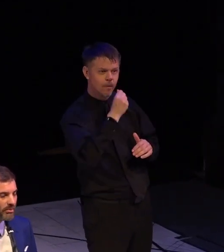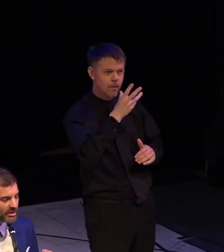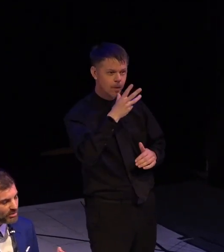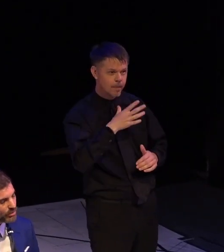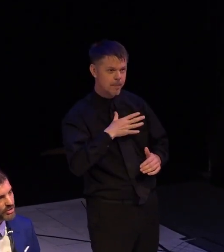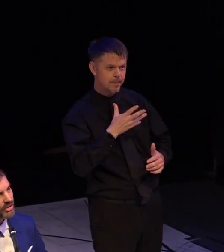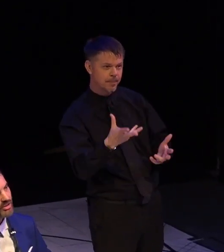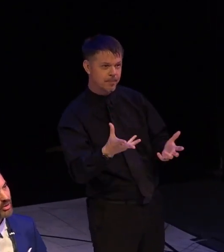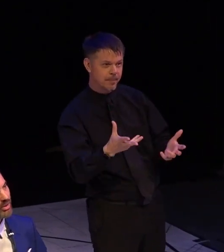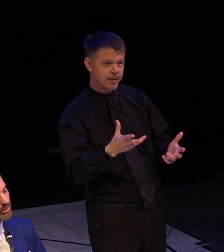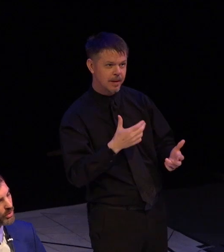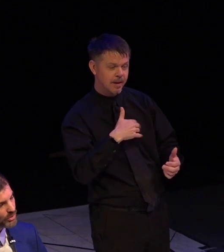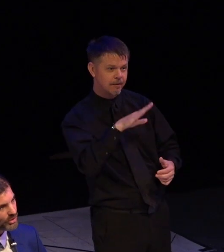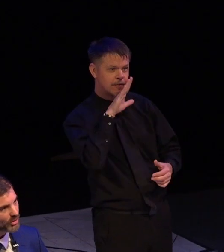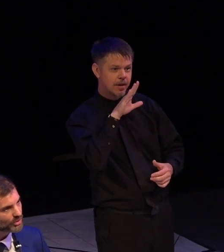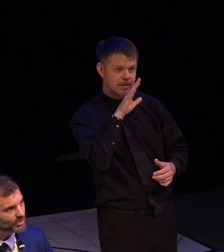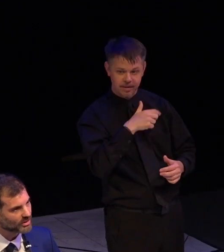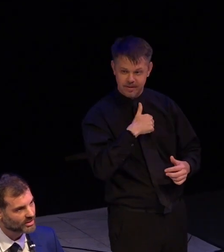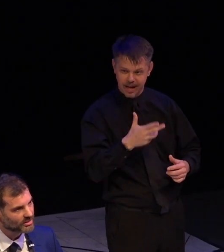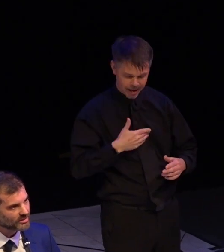it makes me frustrated as hell when I run over her toes.